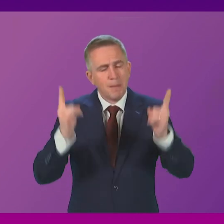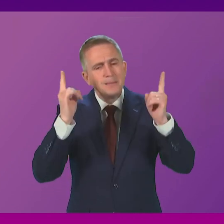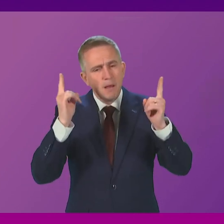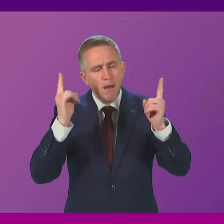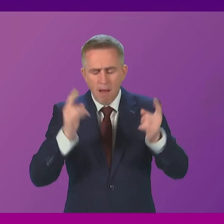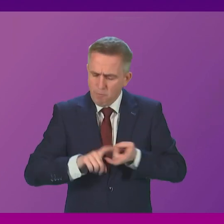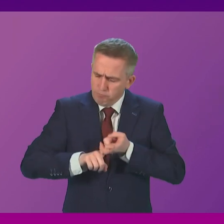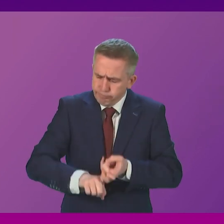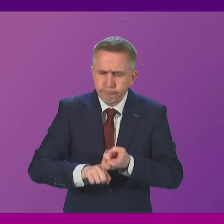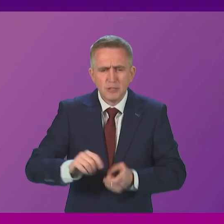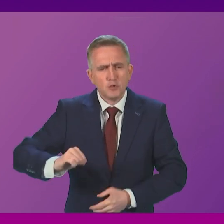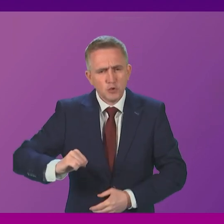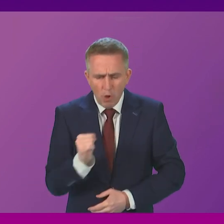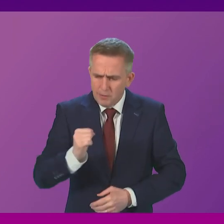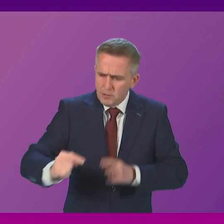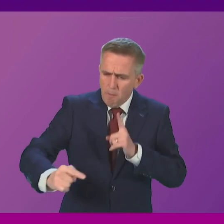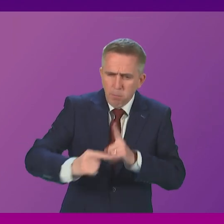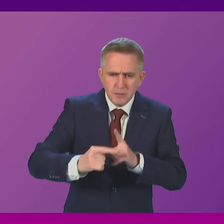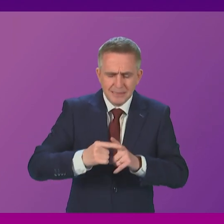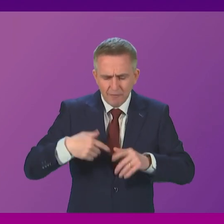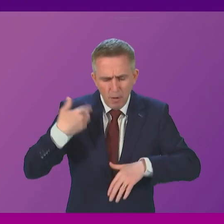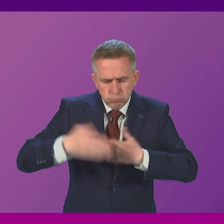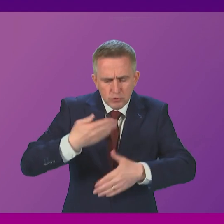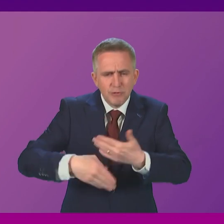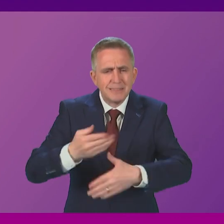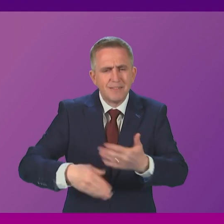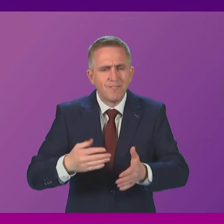is a positive, progressive voice on the world stage.